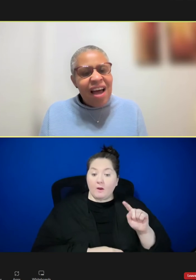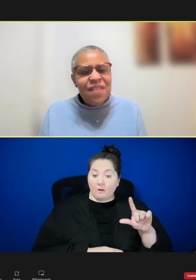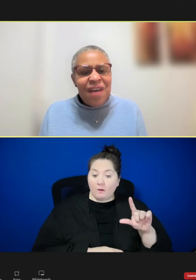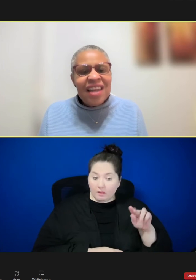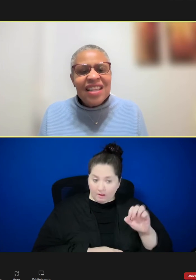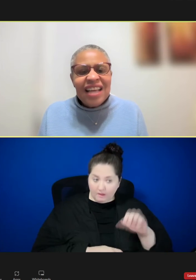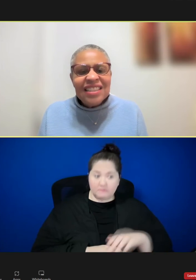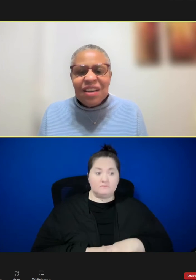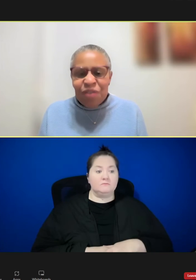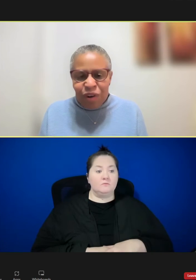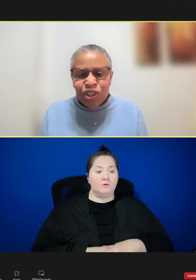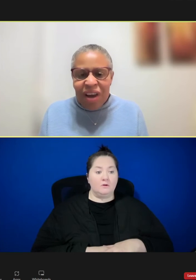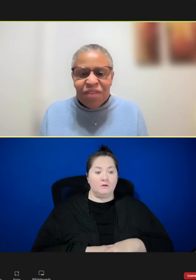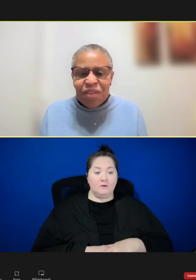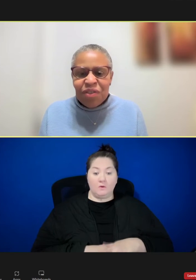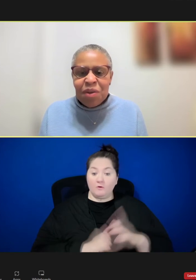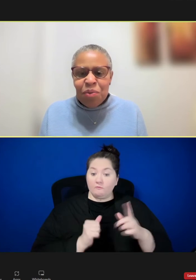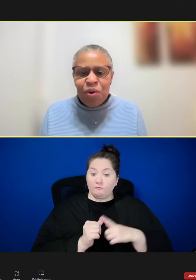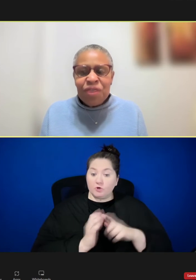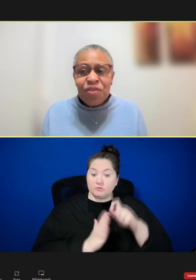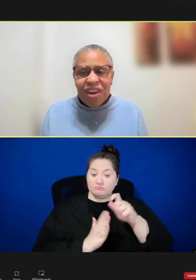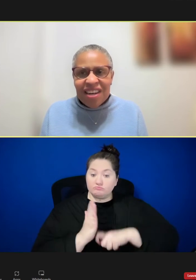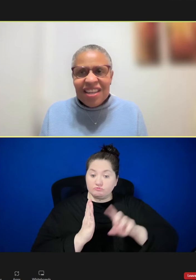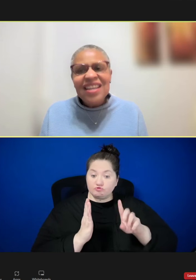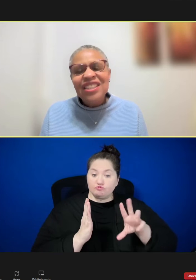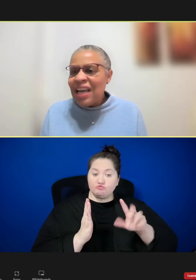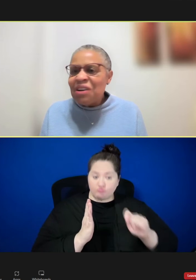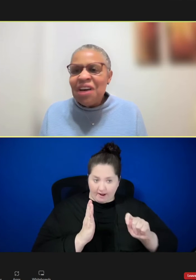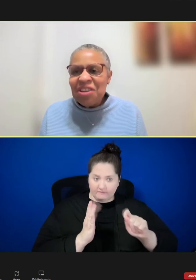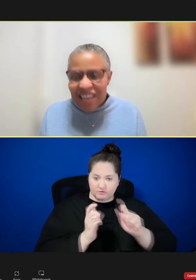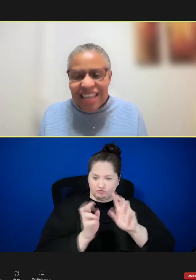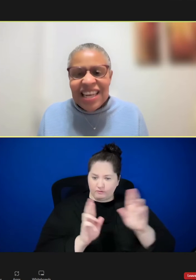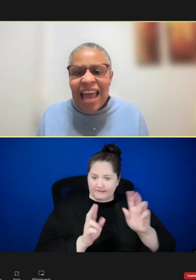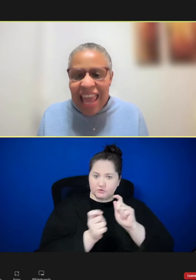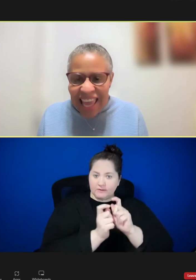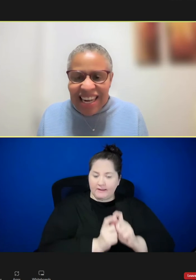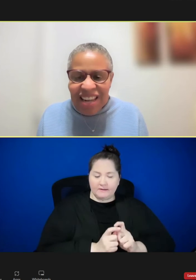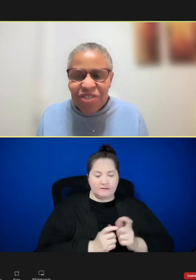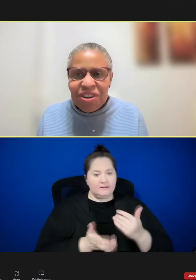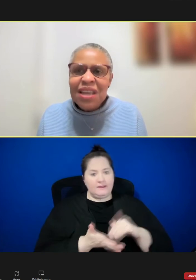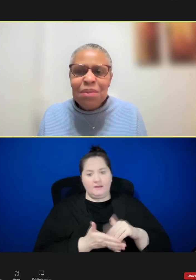on finalizing the first draft of the report for editing. Shout out again to Ann and her team,